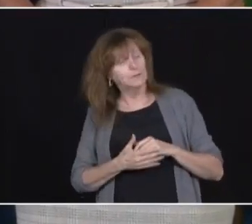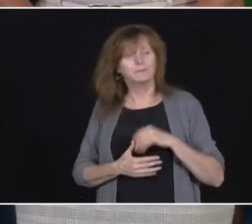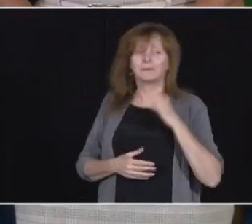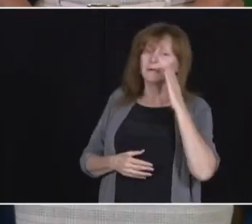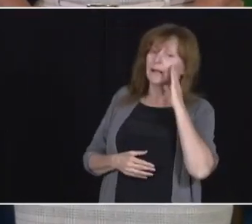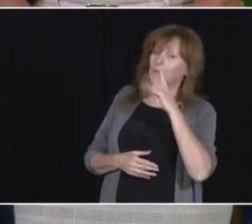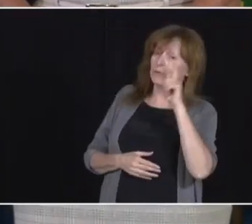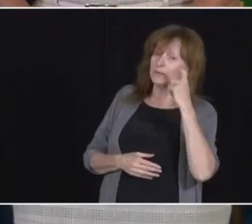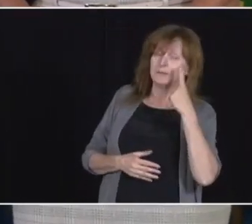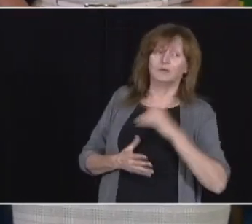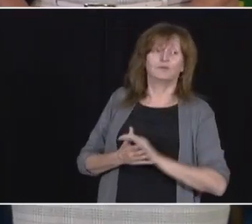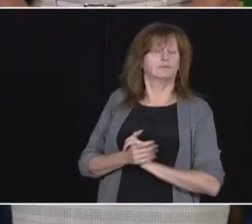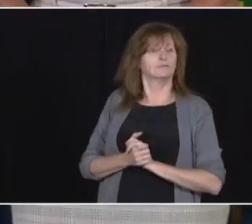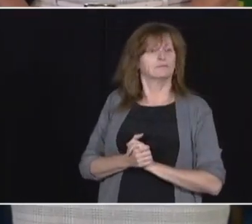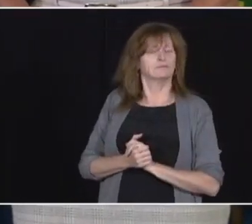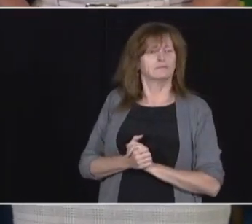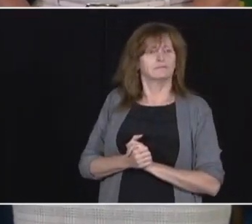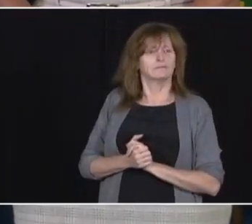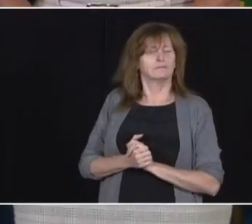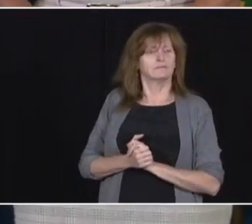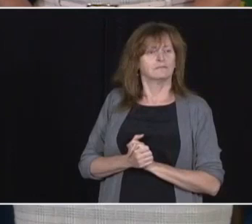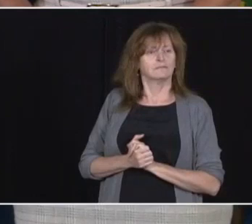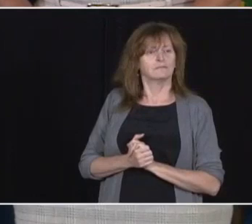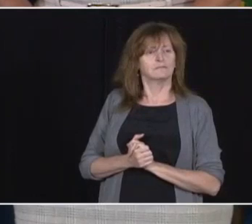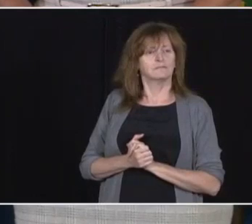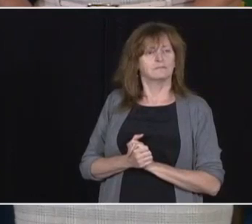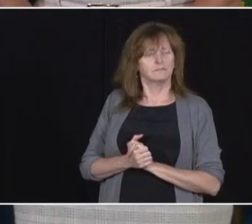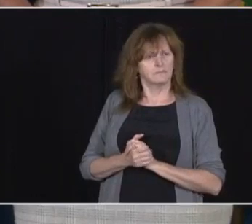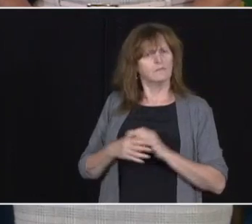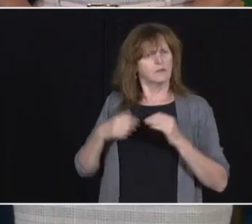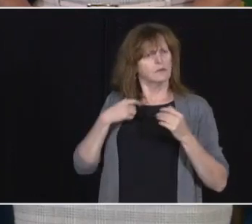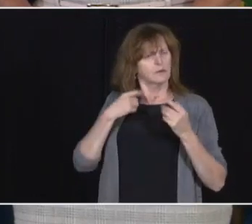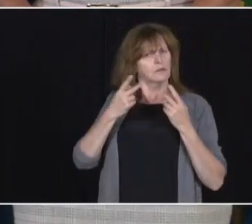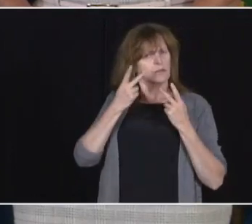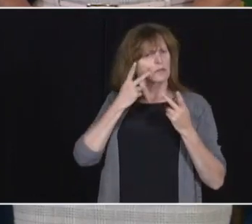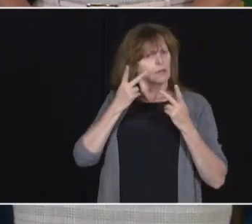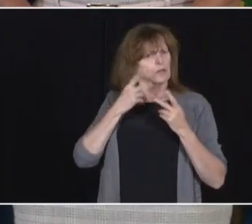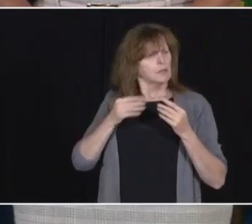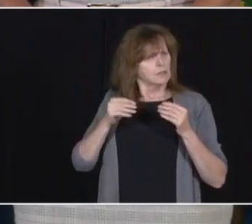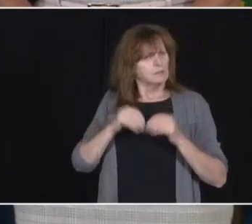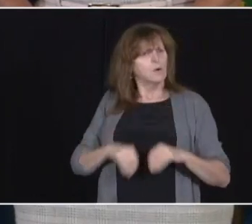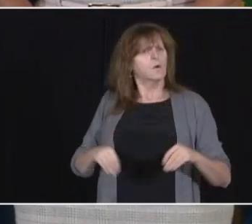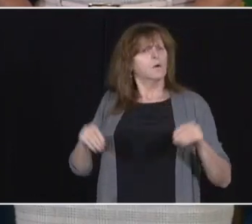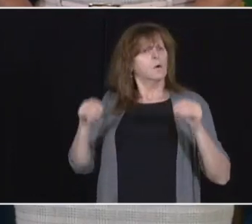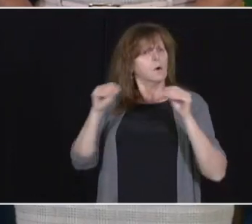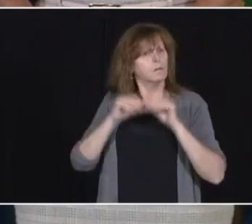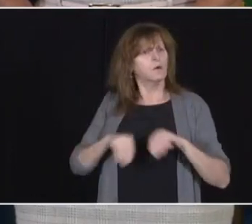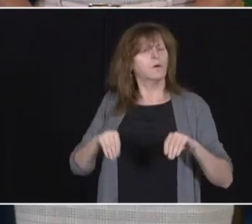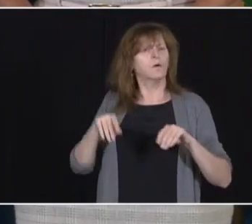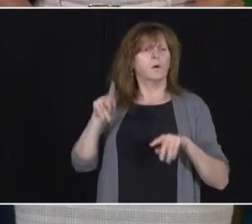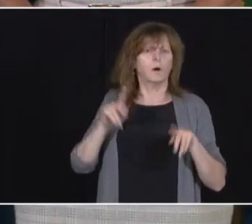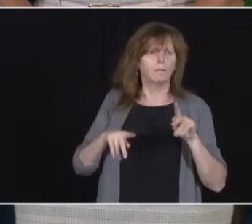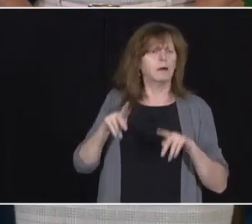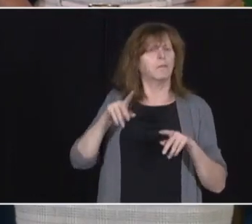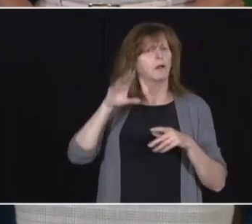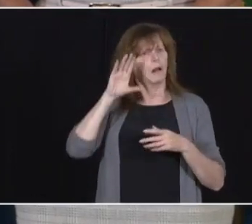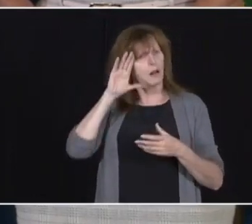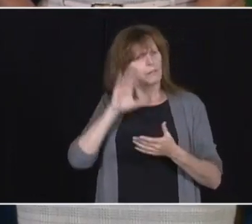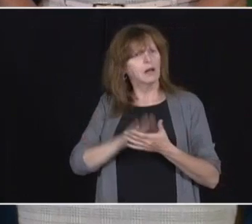Hi, Premier. We are seeing evidence of an increasing number of people buying into conspiracy theories about COVID-19.